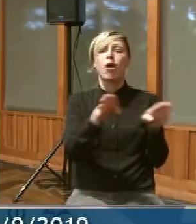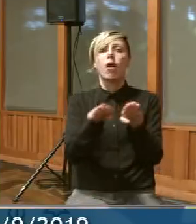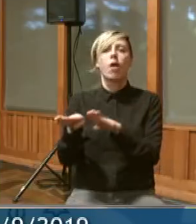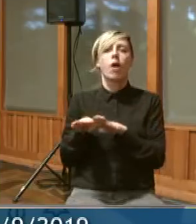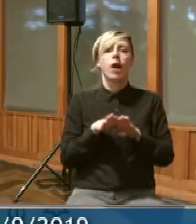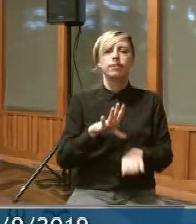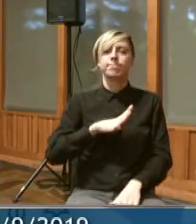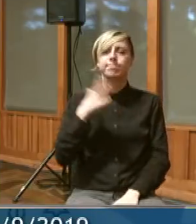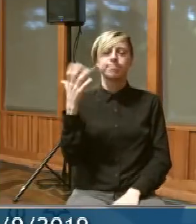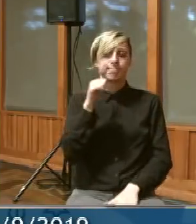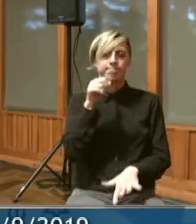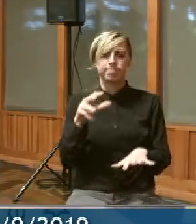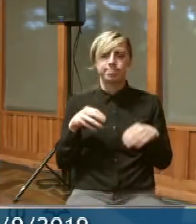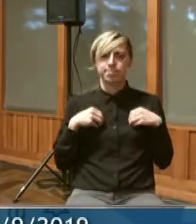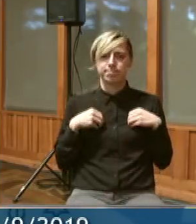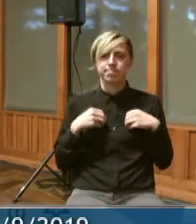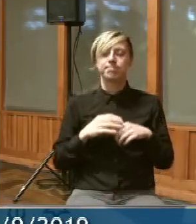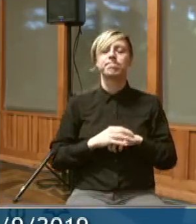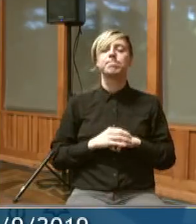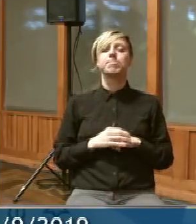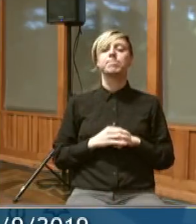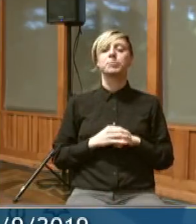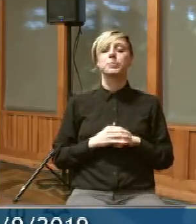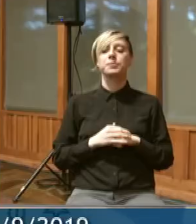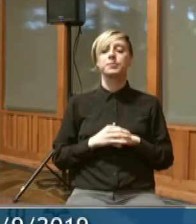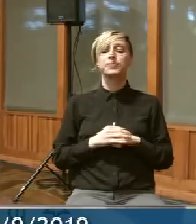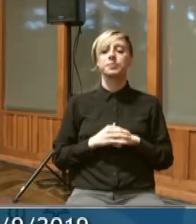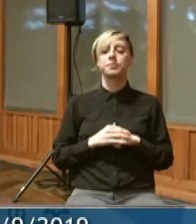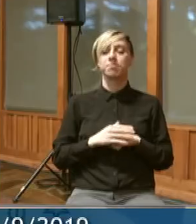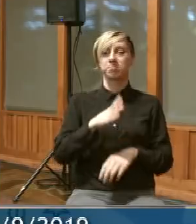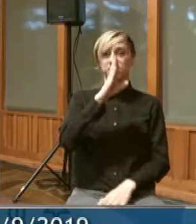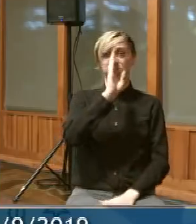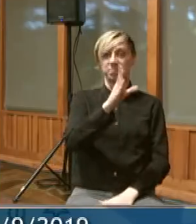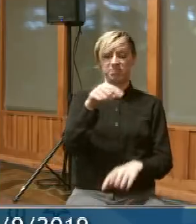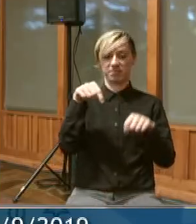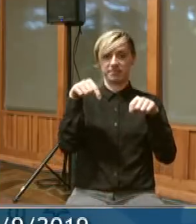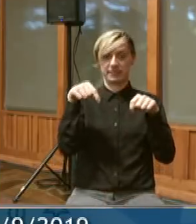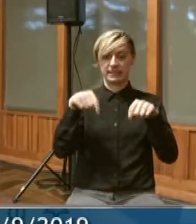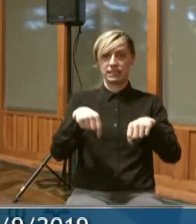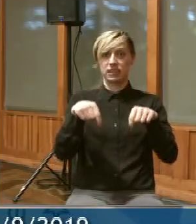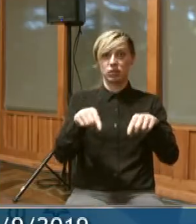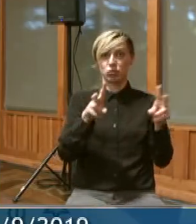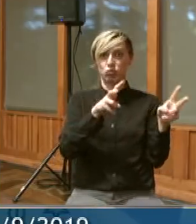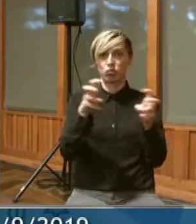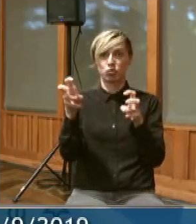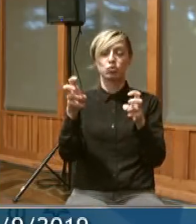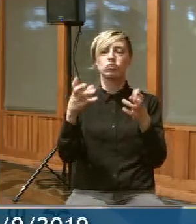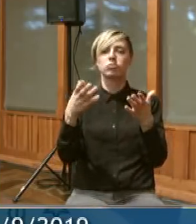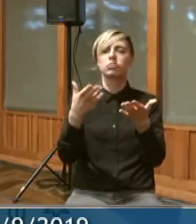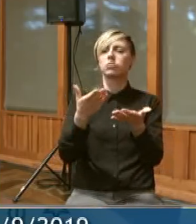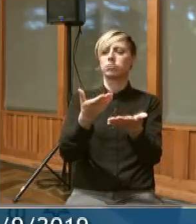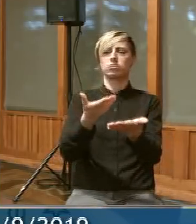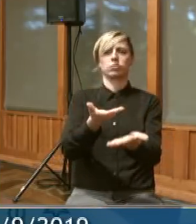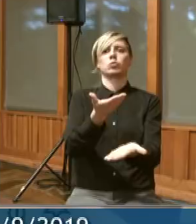COMMUNITY CENTER WHILE YOU WERE IN OFFICE AND YOU ARE PLANNING TO DO THAT, SIR. IT'S UNACCEPTABLE. THE OTHER THING THAT I WANT TO